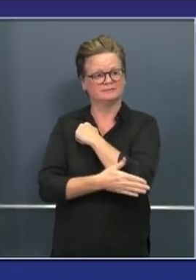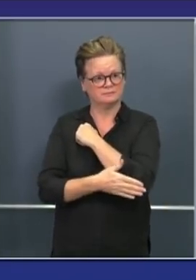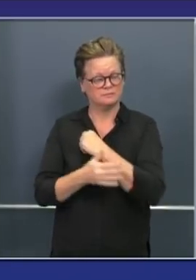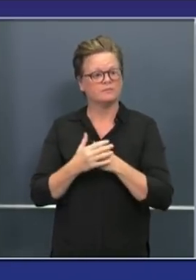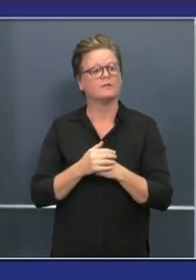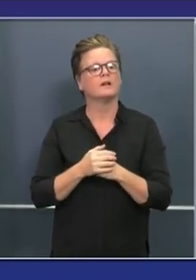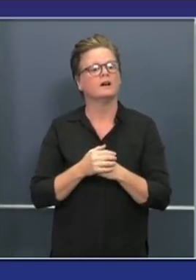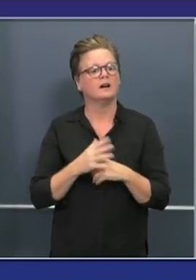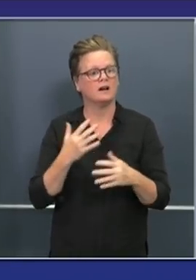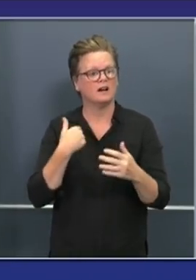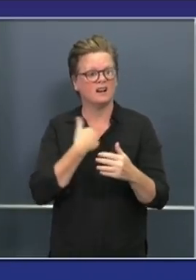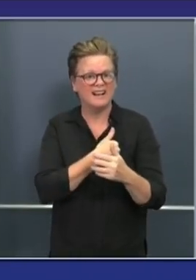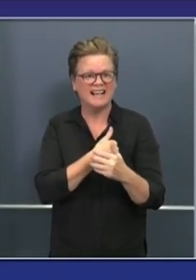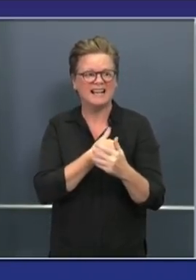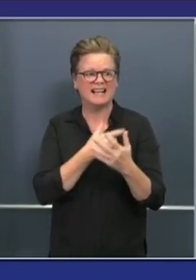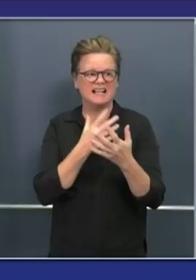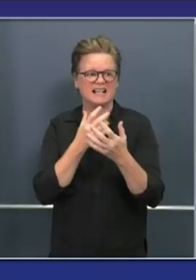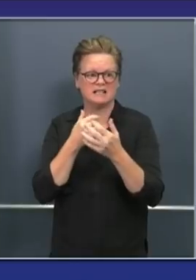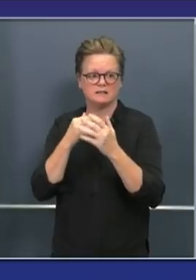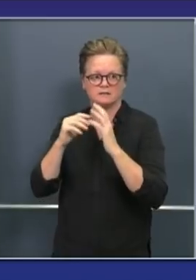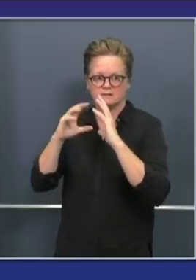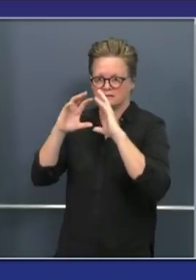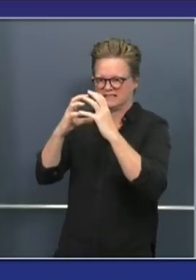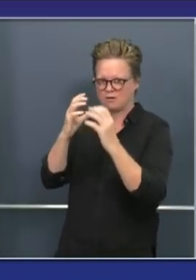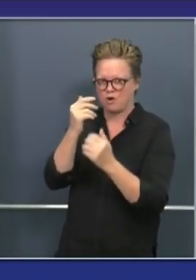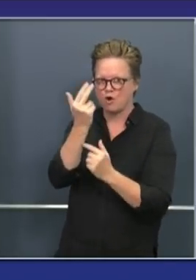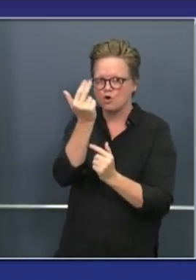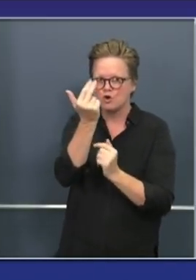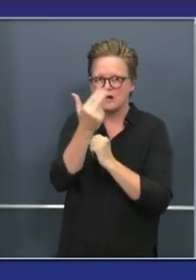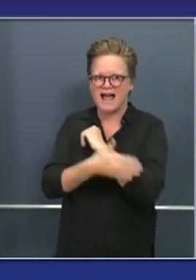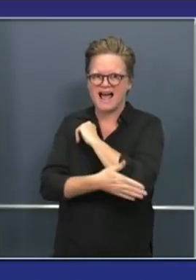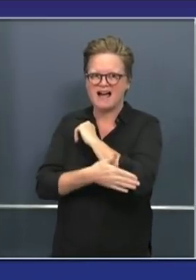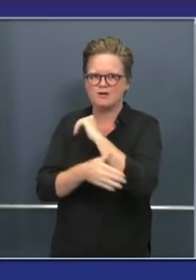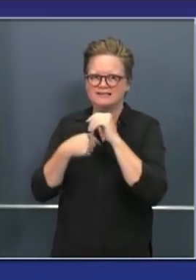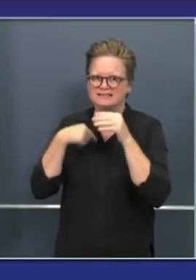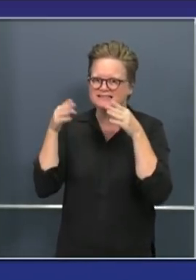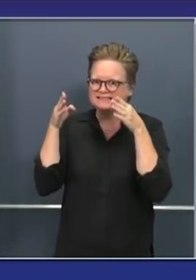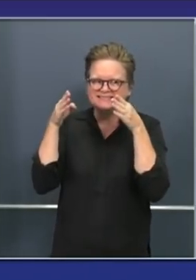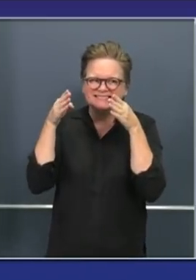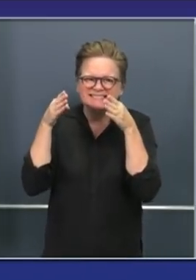ARE 13. THESE ARE 13 COUNTIES FOR ONE REASON OR ANOTHER.